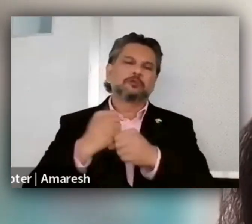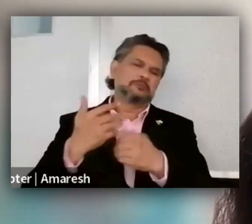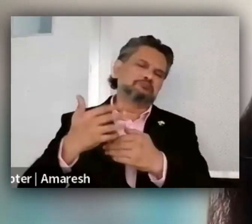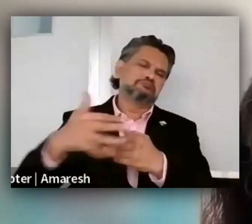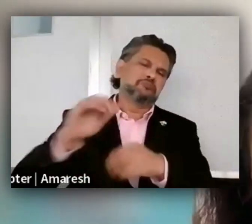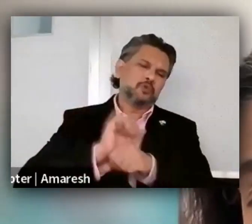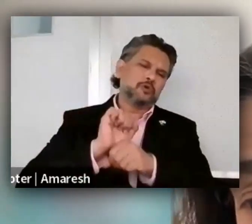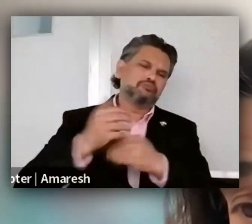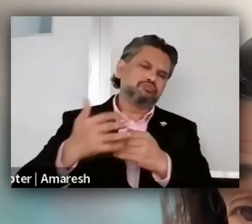but that's a couple of years away.